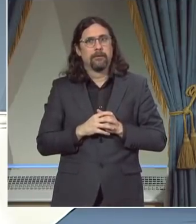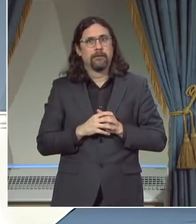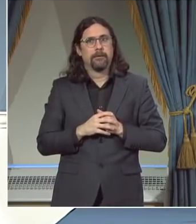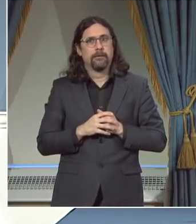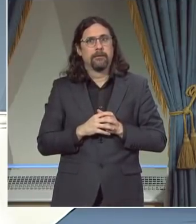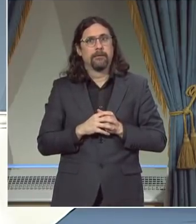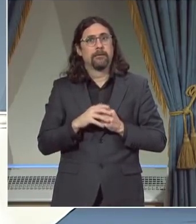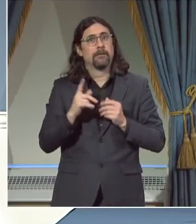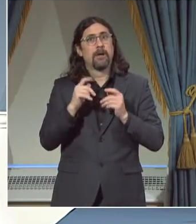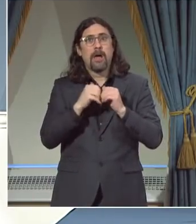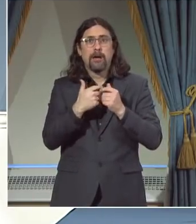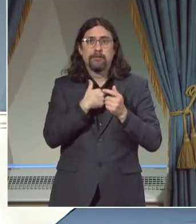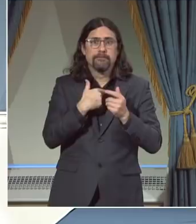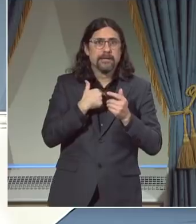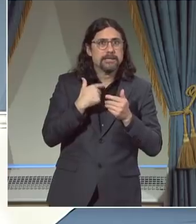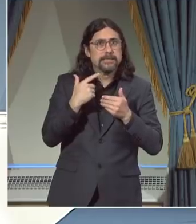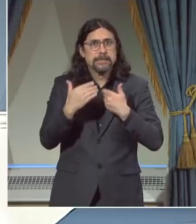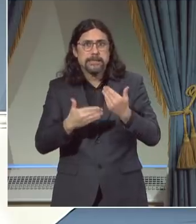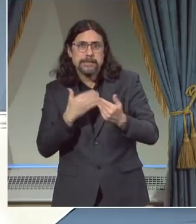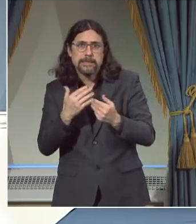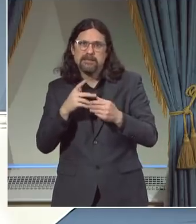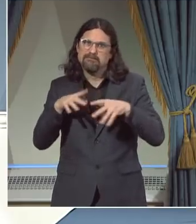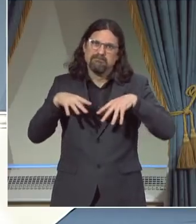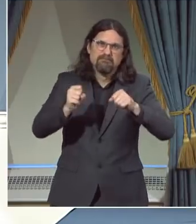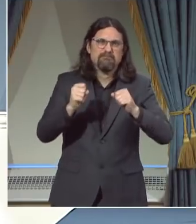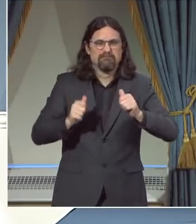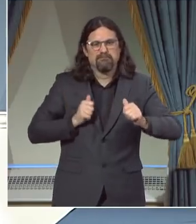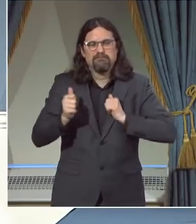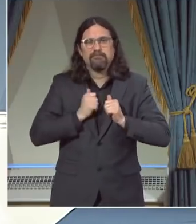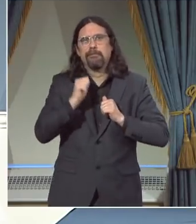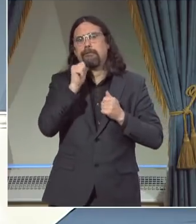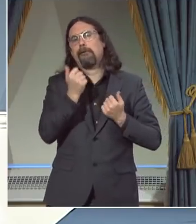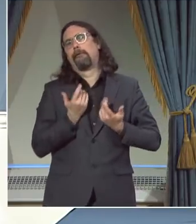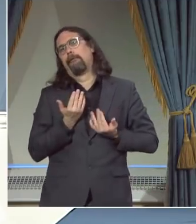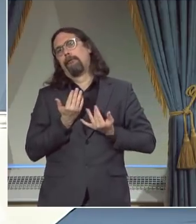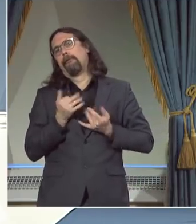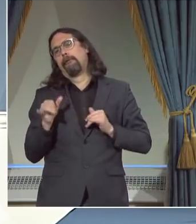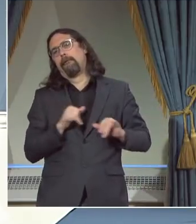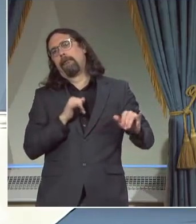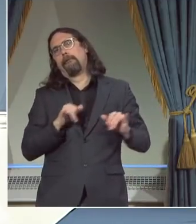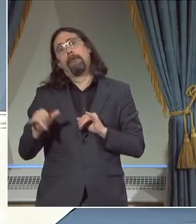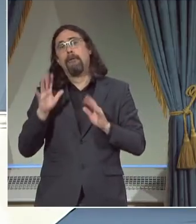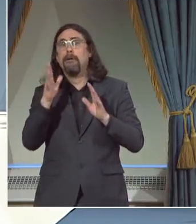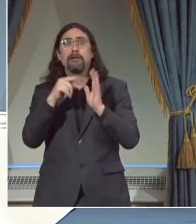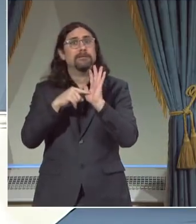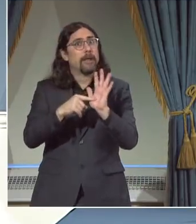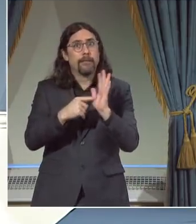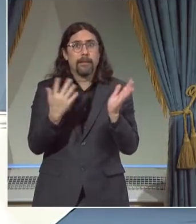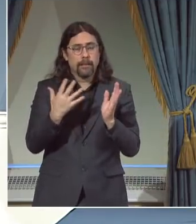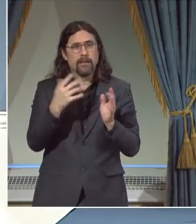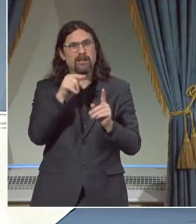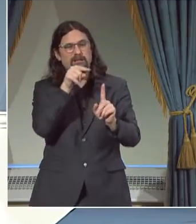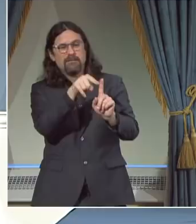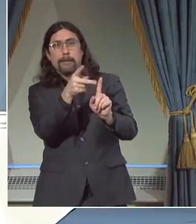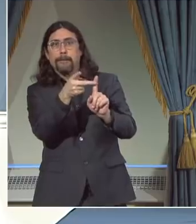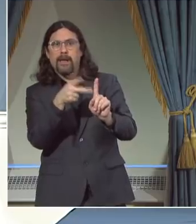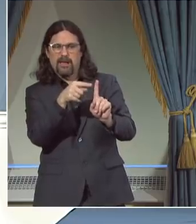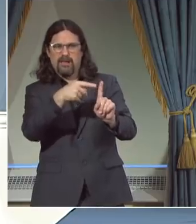VIOLEN CEINTH E PAST, KIND OF TRYING TO GET AHEAD OF THINGS. THUS FAR WE HAVE NOT SEEN A